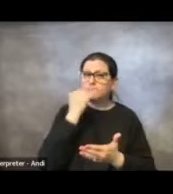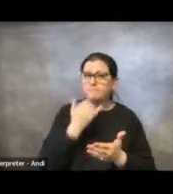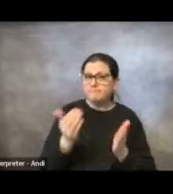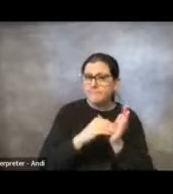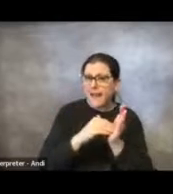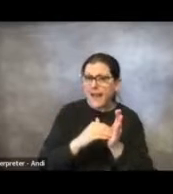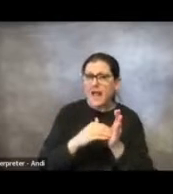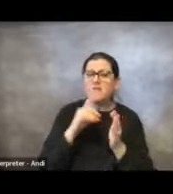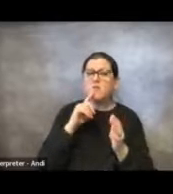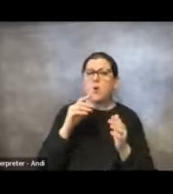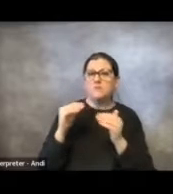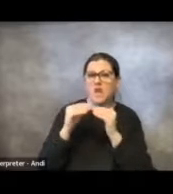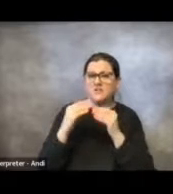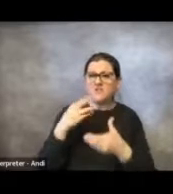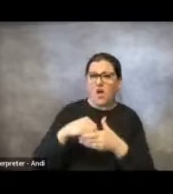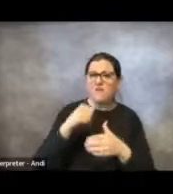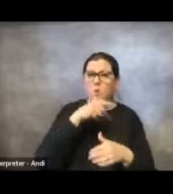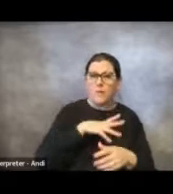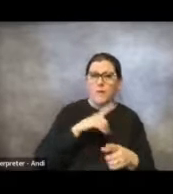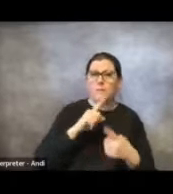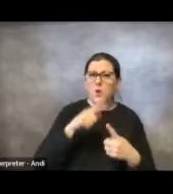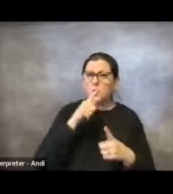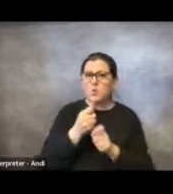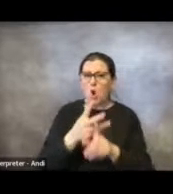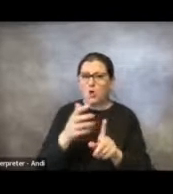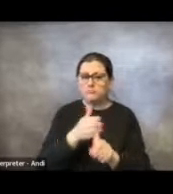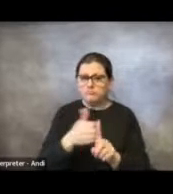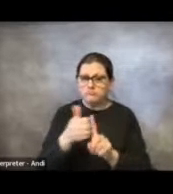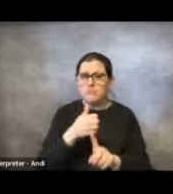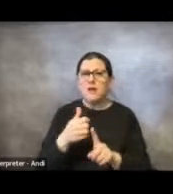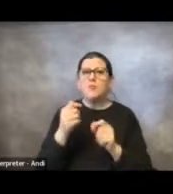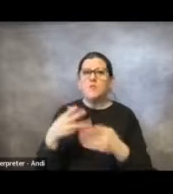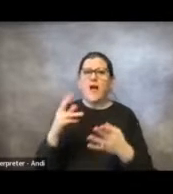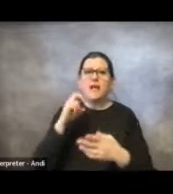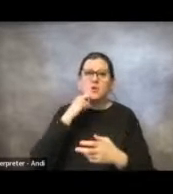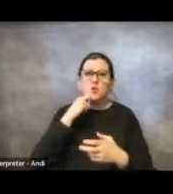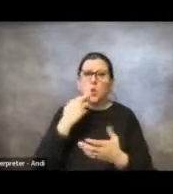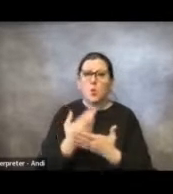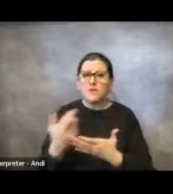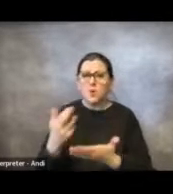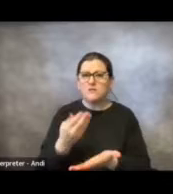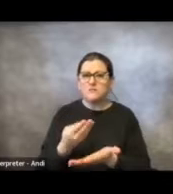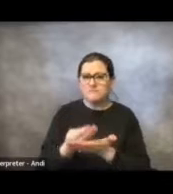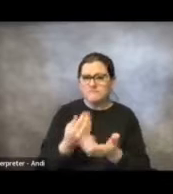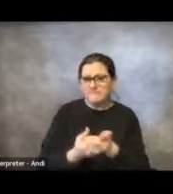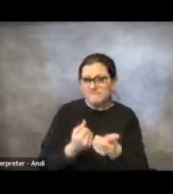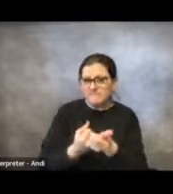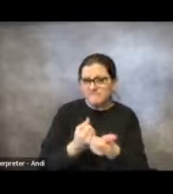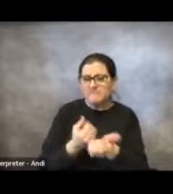women and domestic violence perpetrators by providing some neuro resource facilitation and rienne neuro rehab, rehabilitation to those